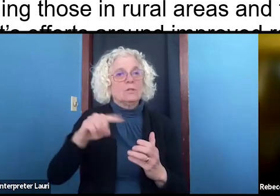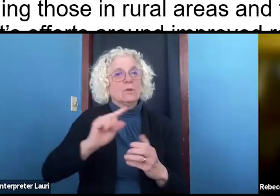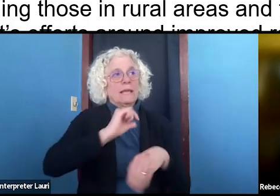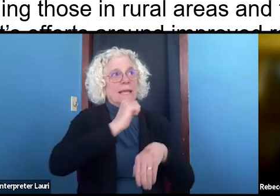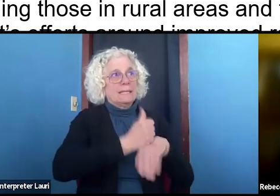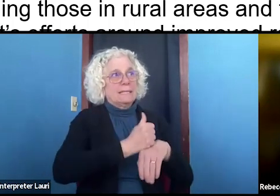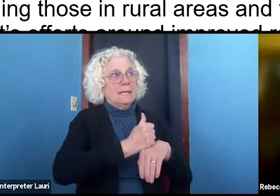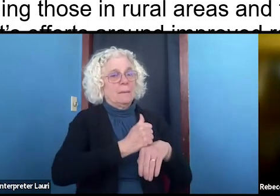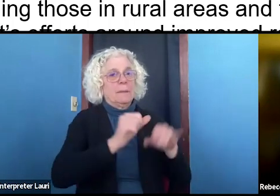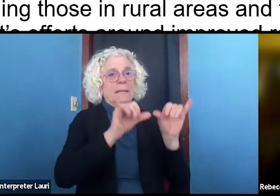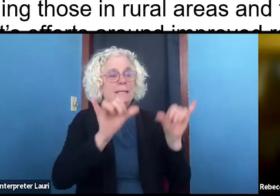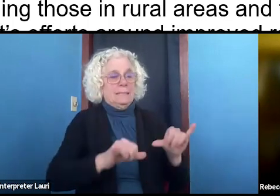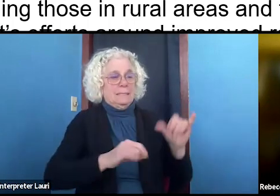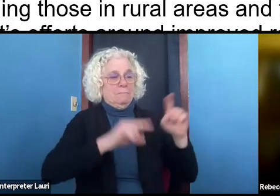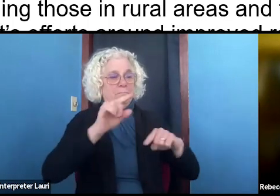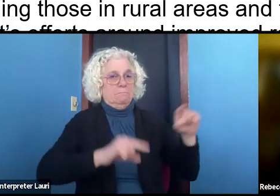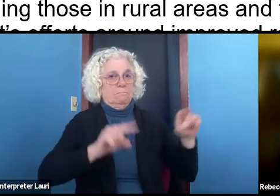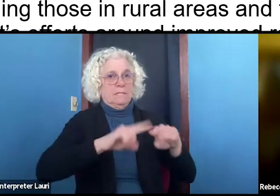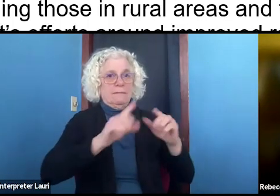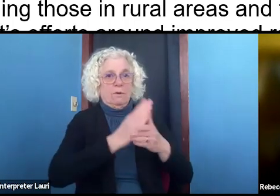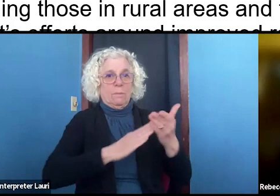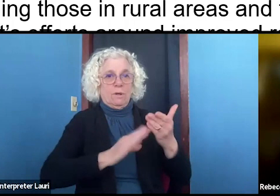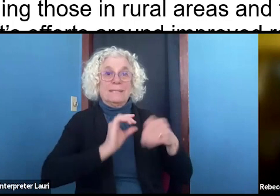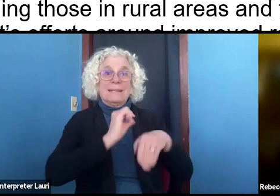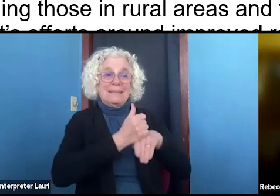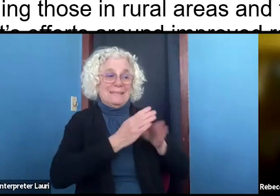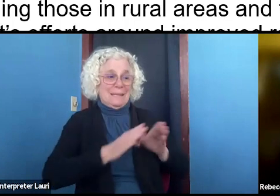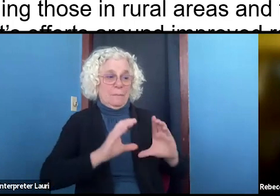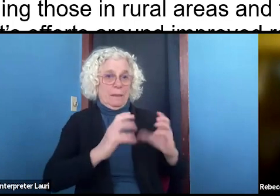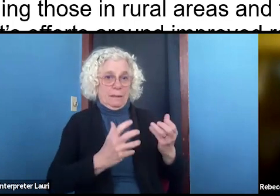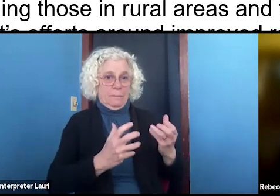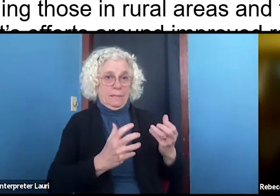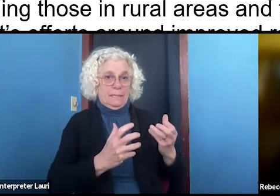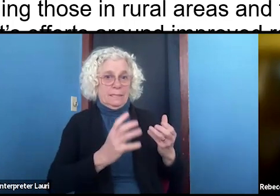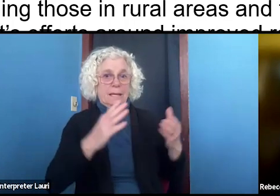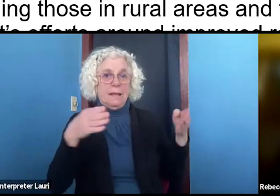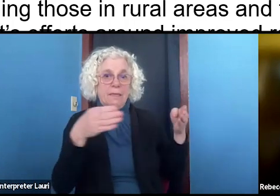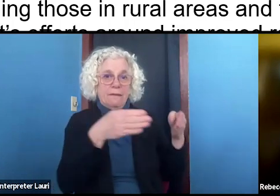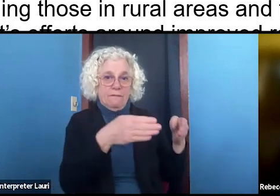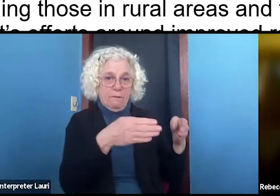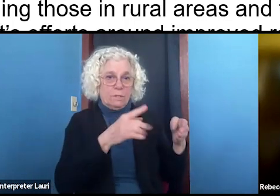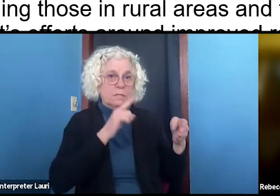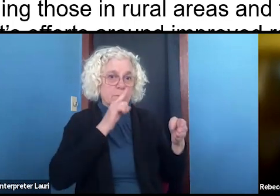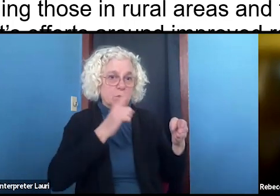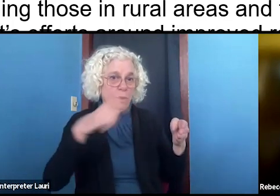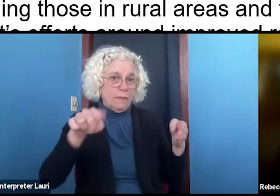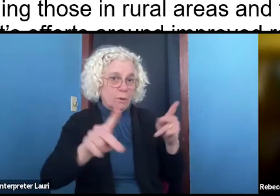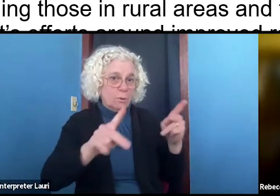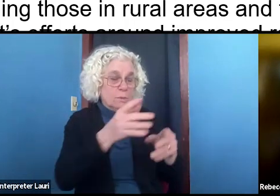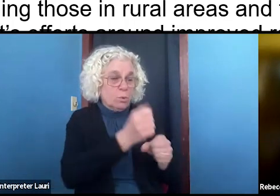that the state created planning committees focused on enhancing accessibility to ensure individuals receiving the services,